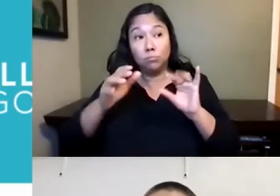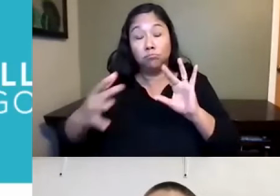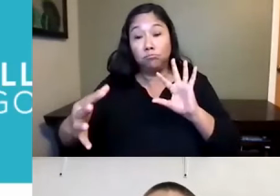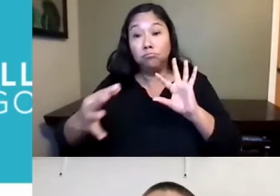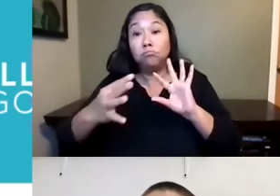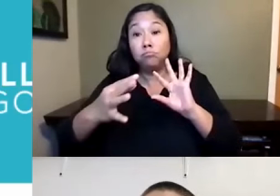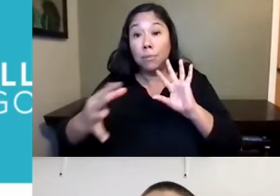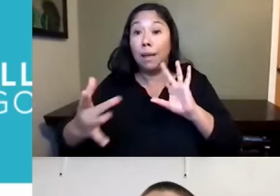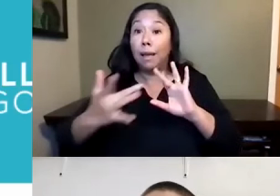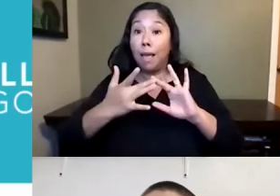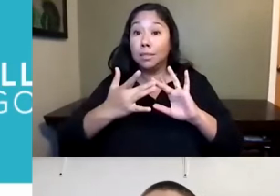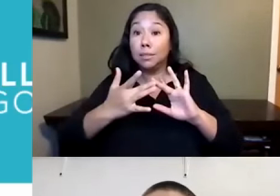with the resources that you have.